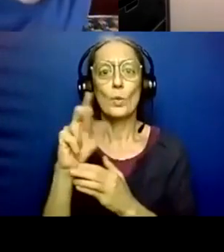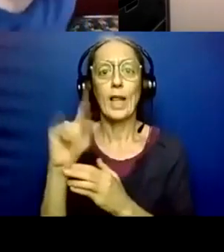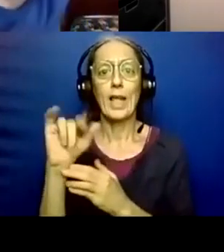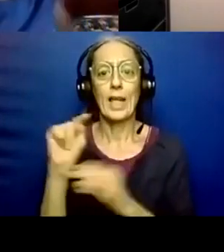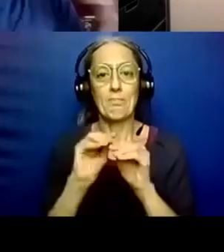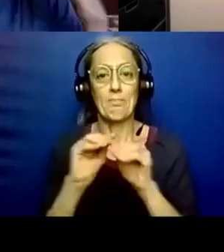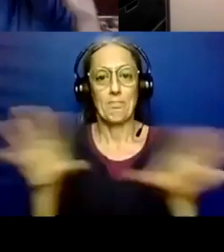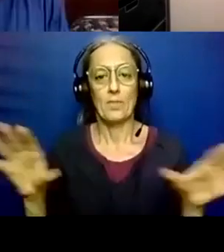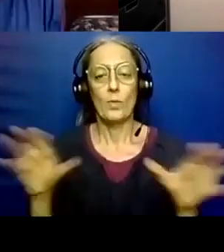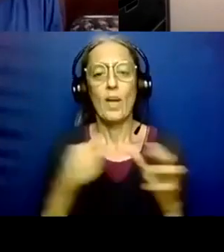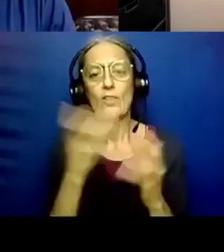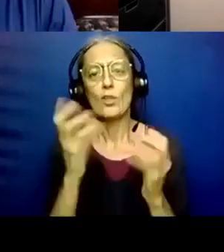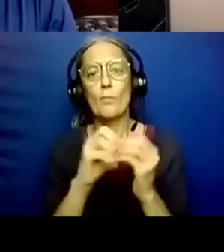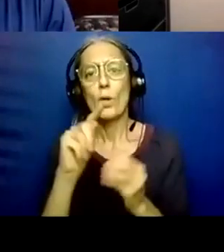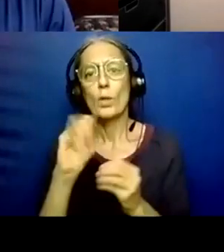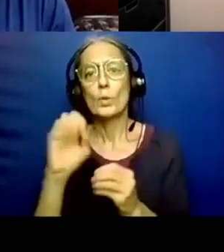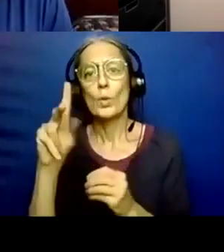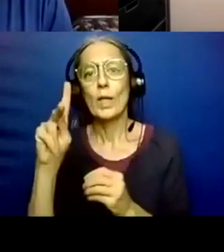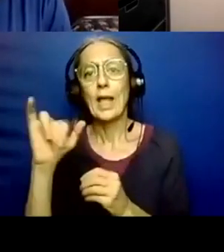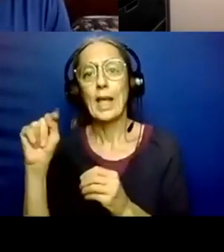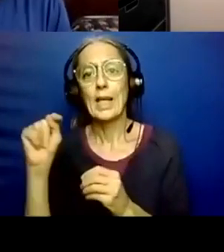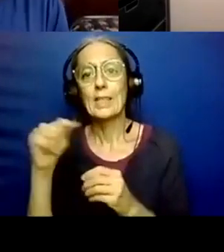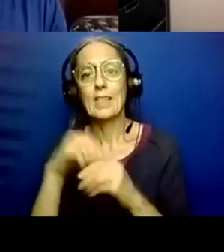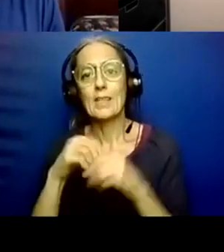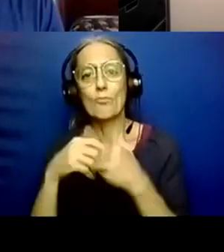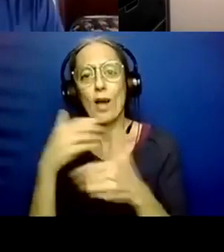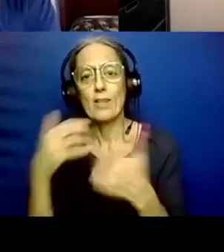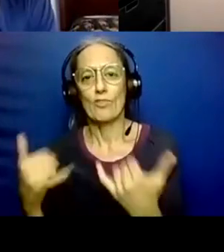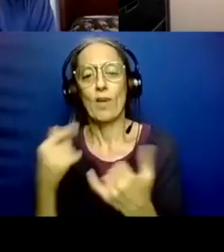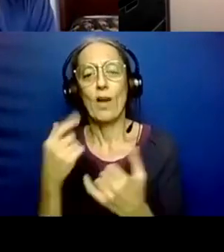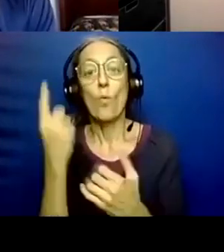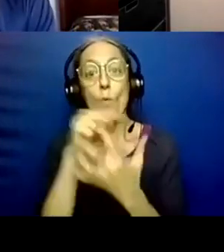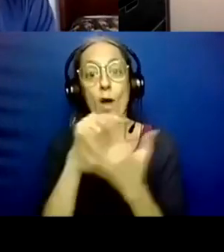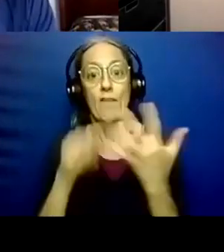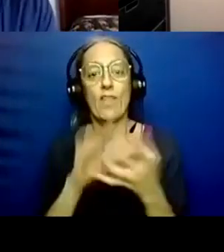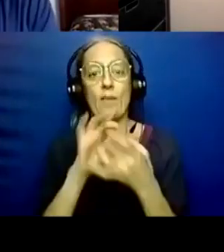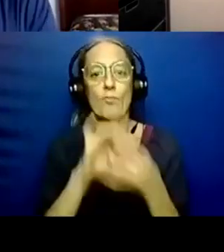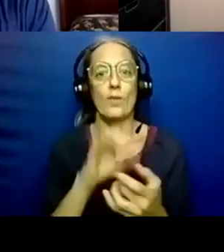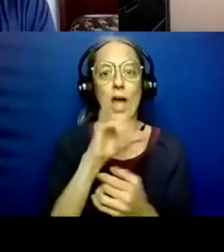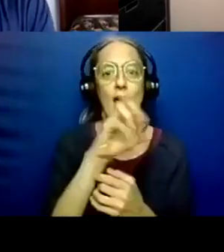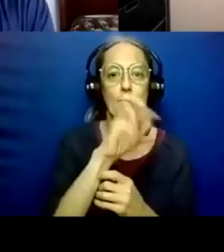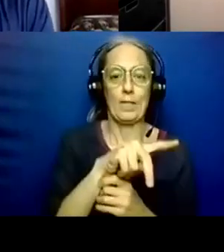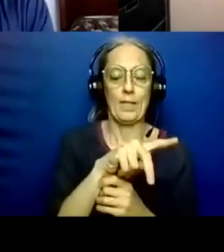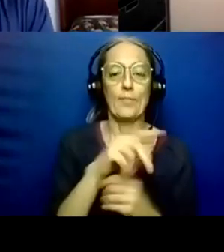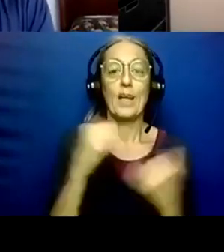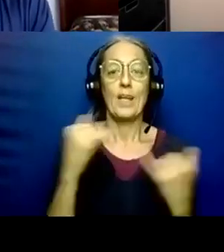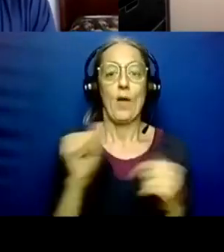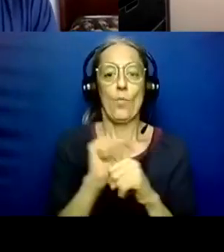underway, including one relating to IEPs. We are working on an initiative to improve the quality of data